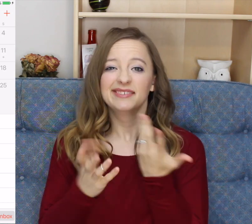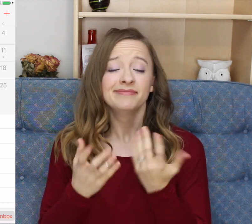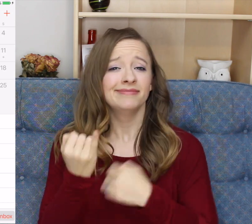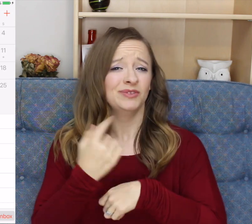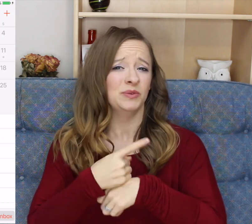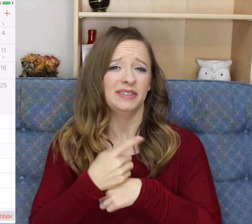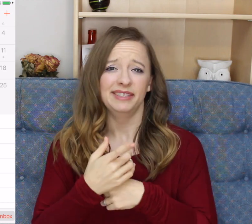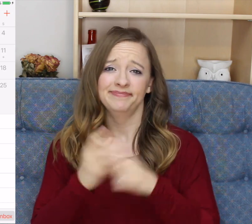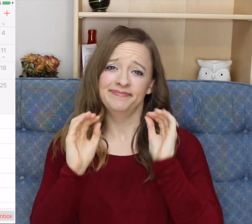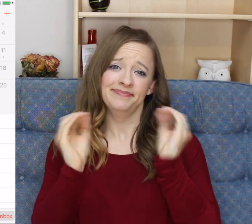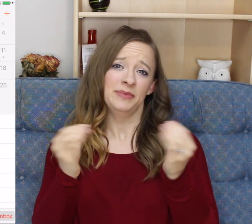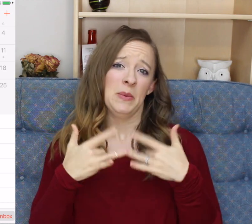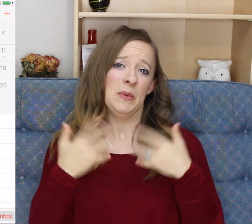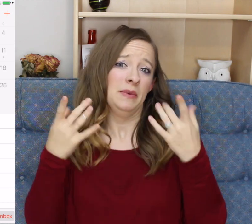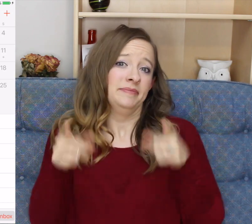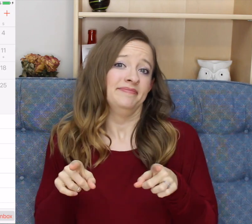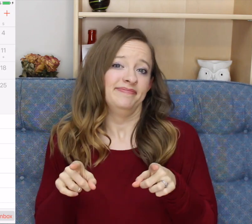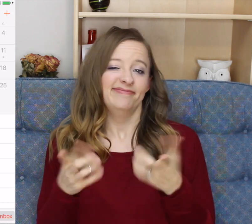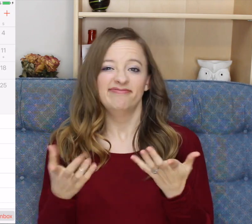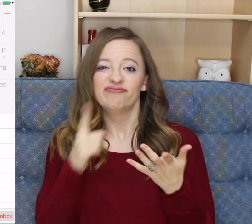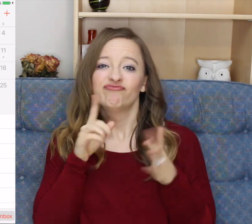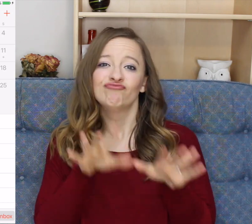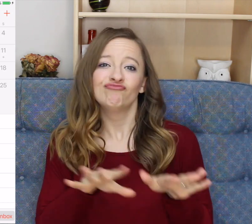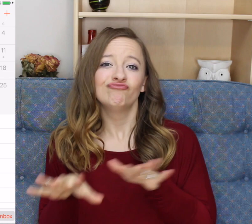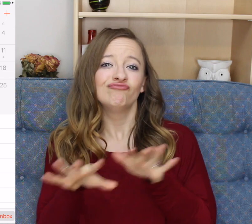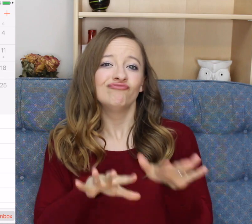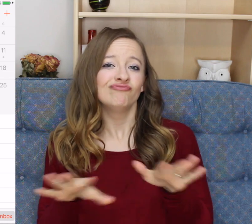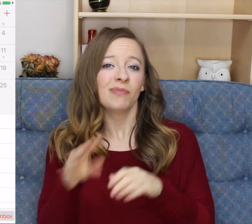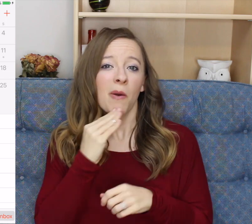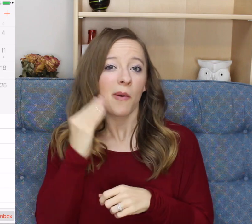app. Today there are no events because I'm just chilling at home.